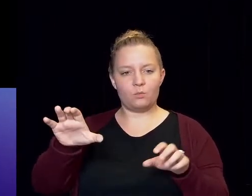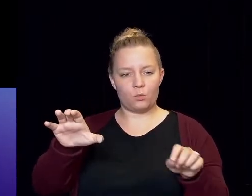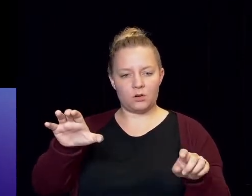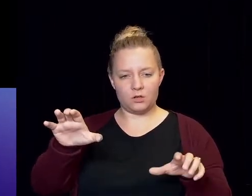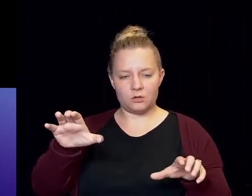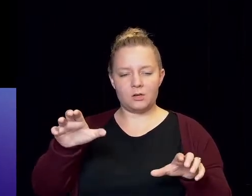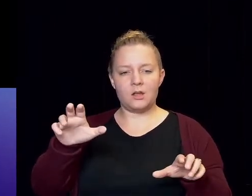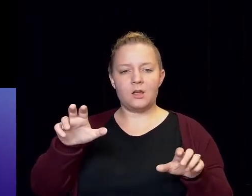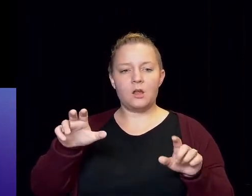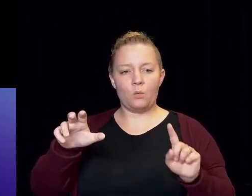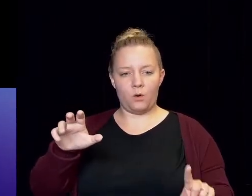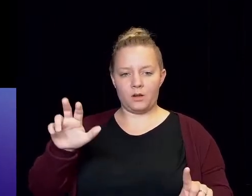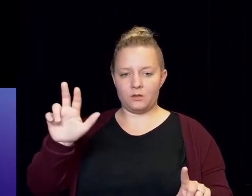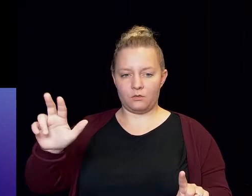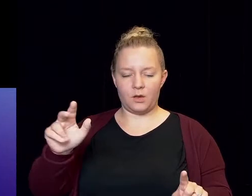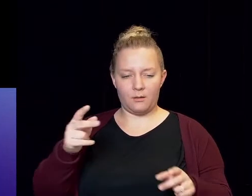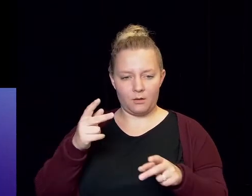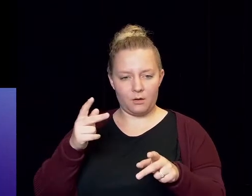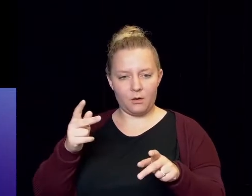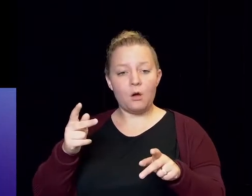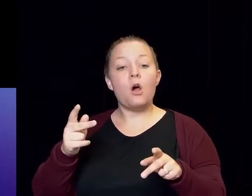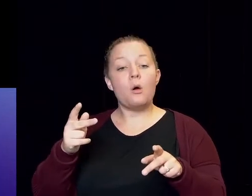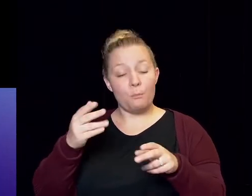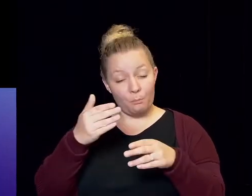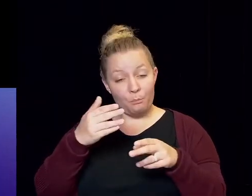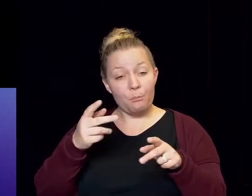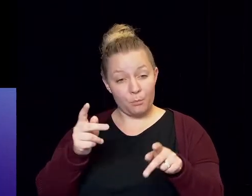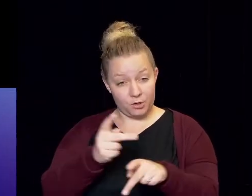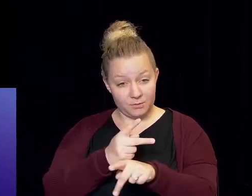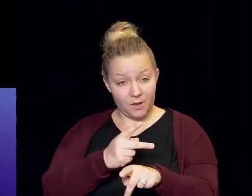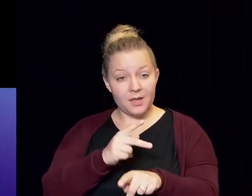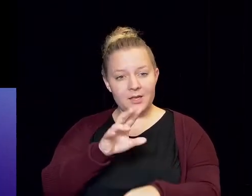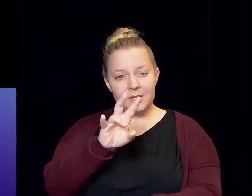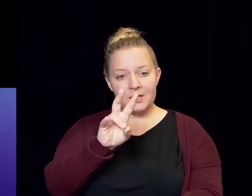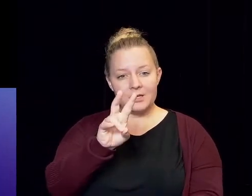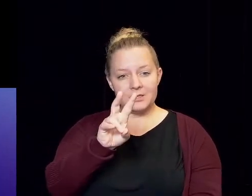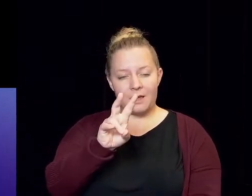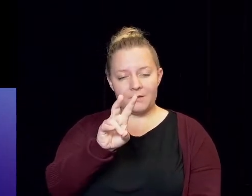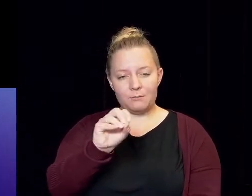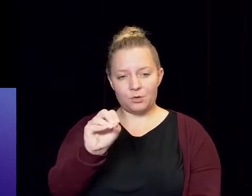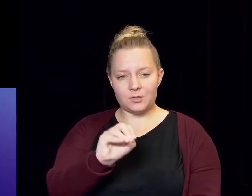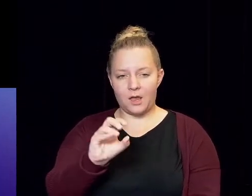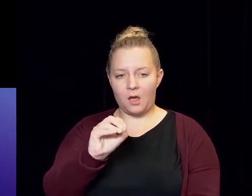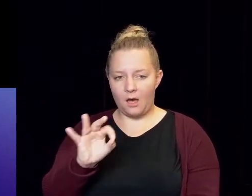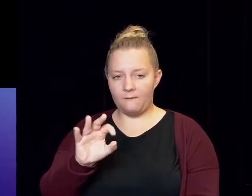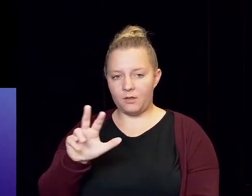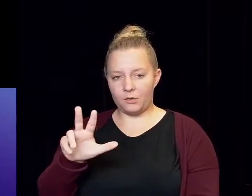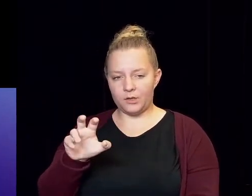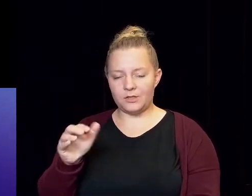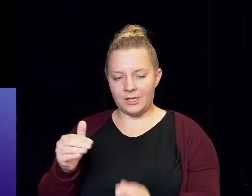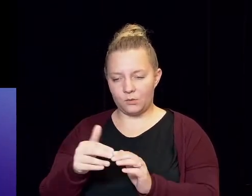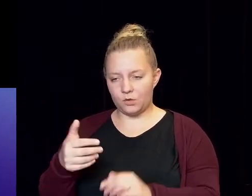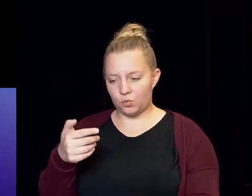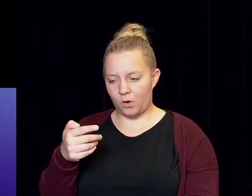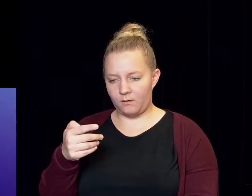you multiply across, you get the 7% of 300 is 21. Or you didn't have to cross simplify,